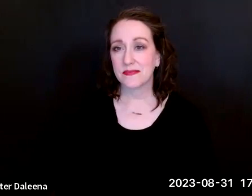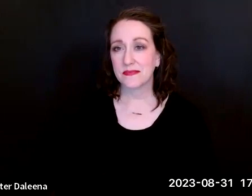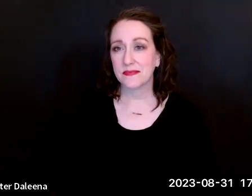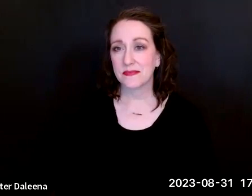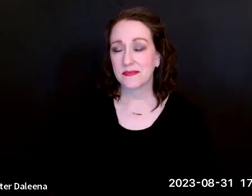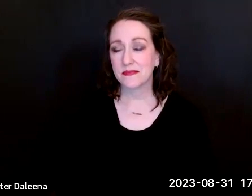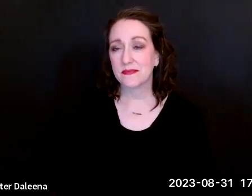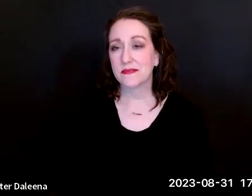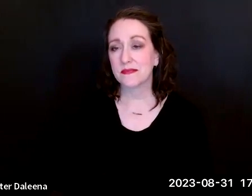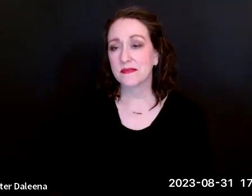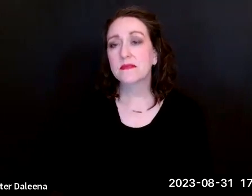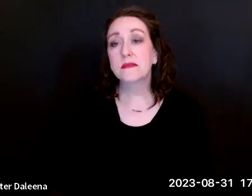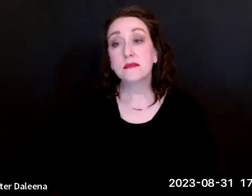uh yes Joan